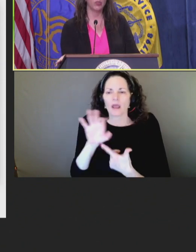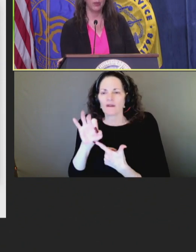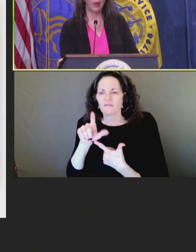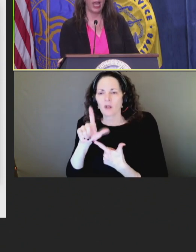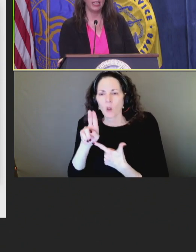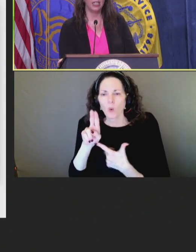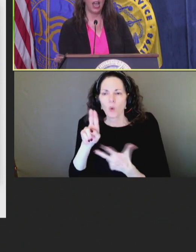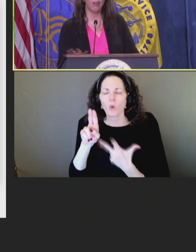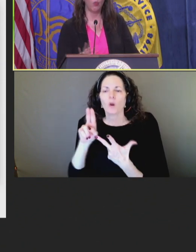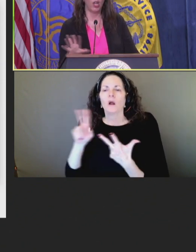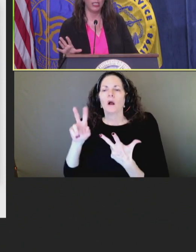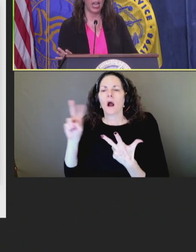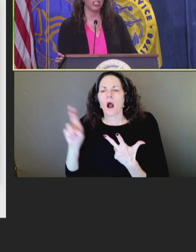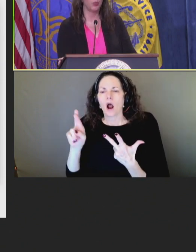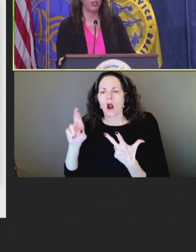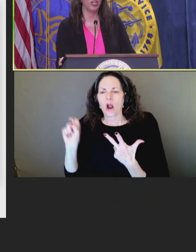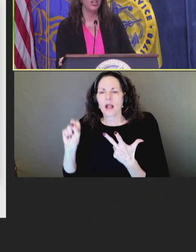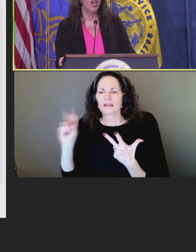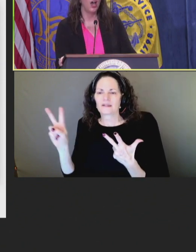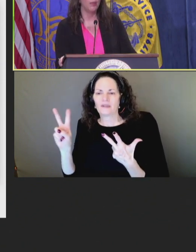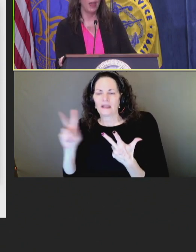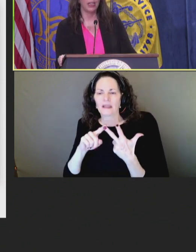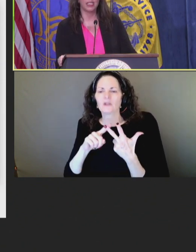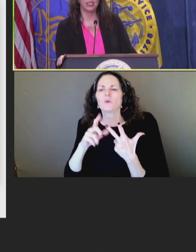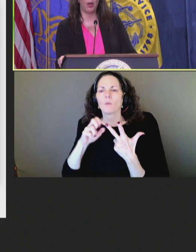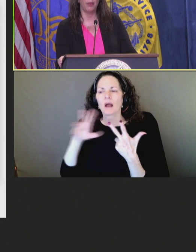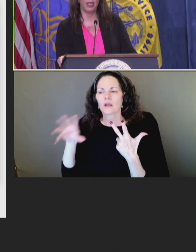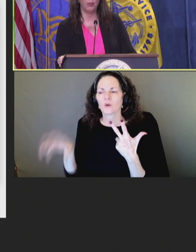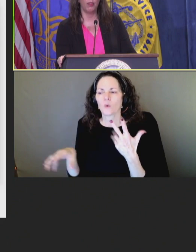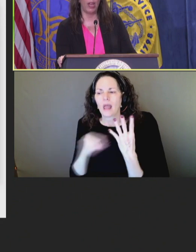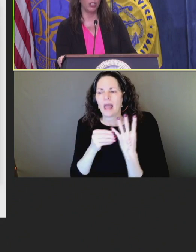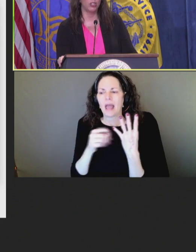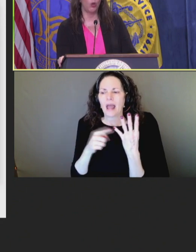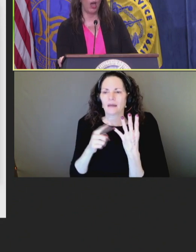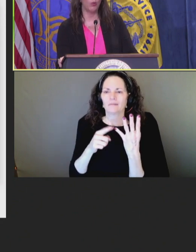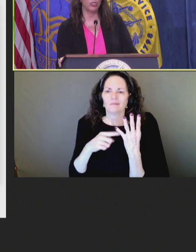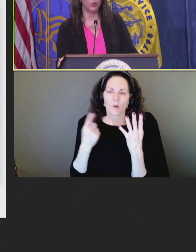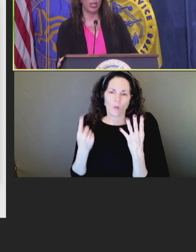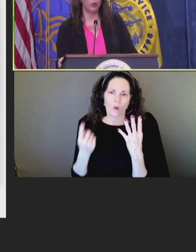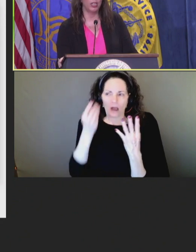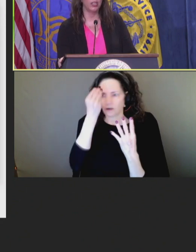combined and have one dashboard that lets the public and providers know how we're doing with